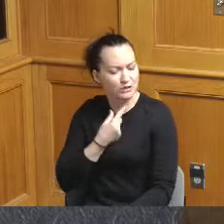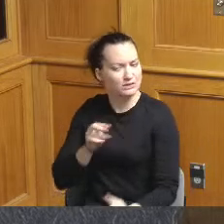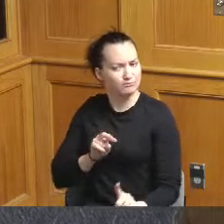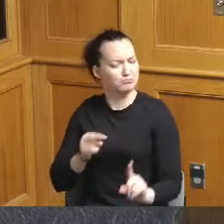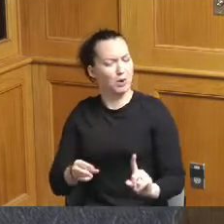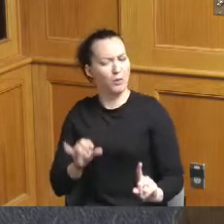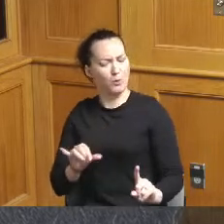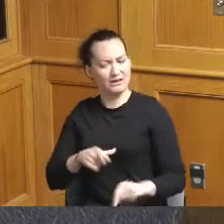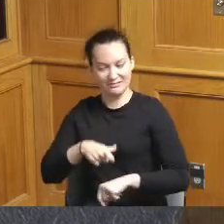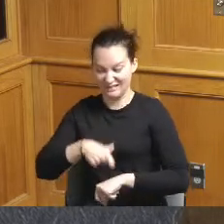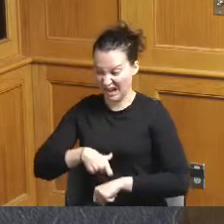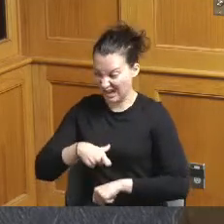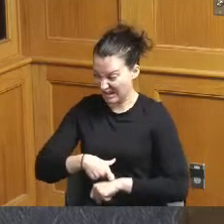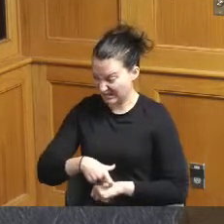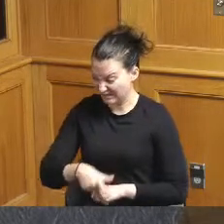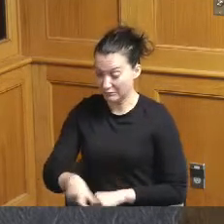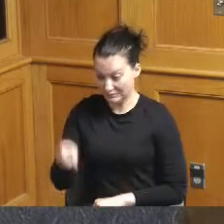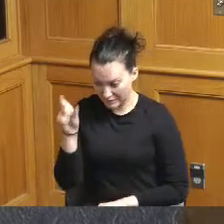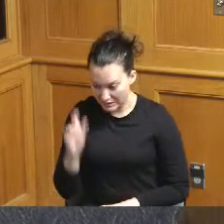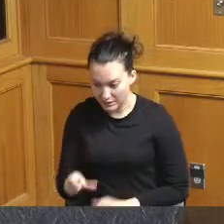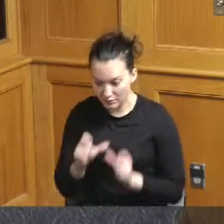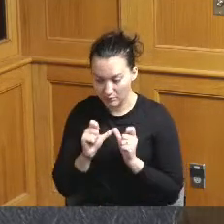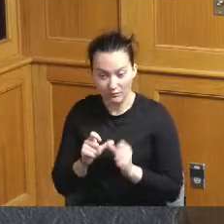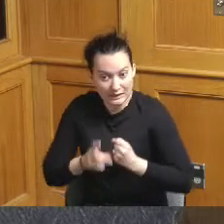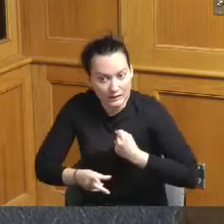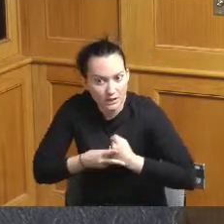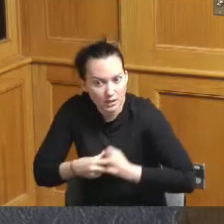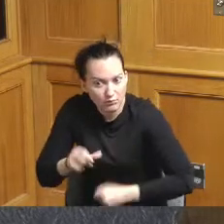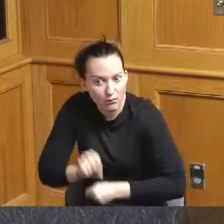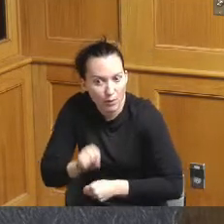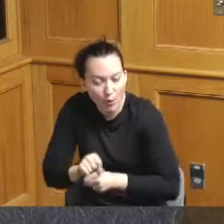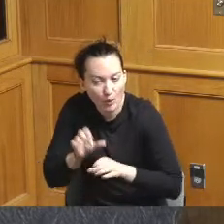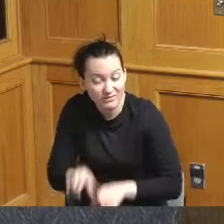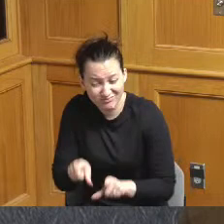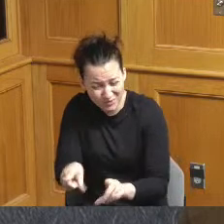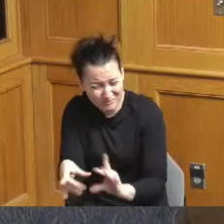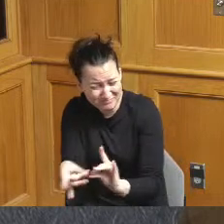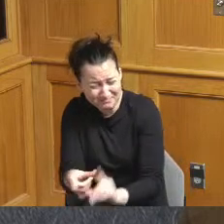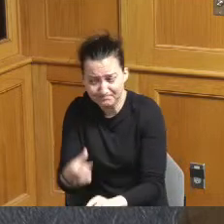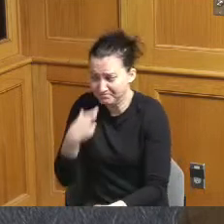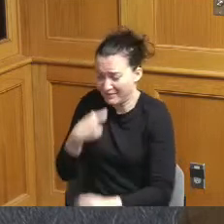a time where we need to keep employees as do you and you just talked about the retention that you